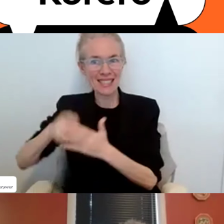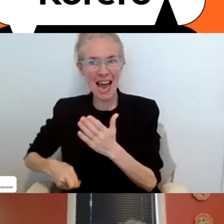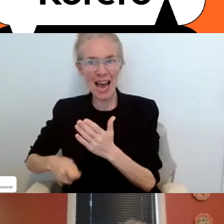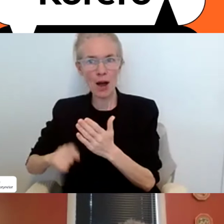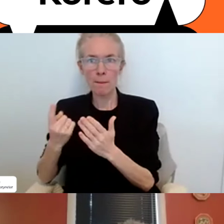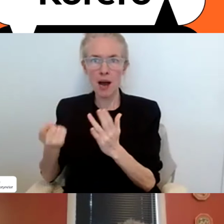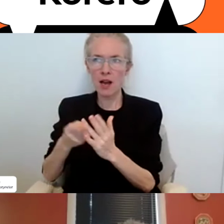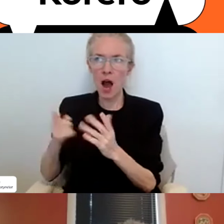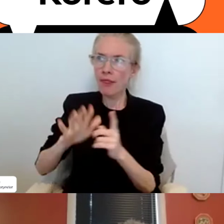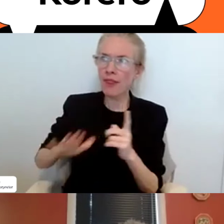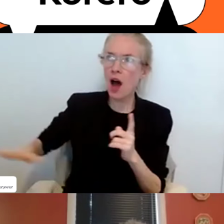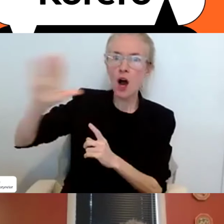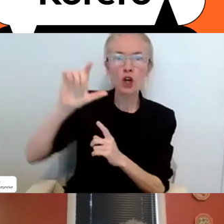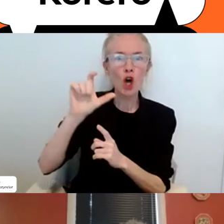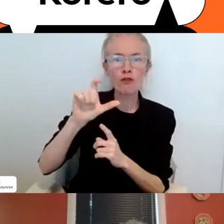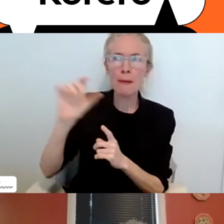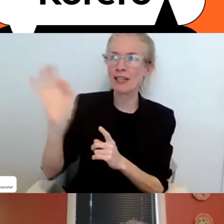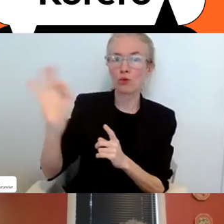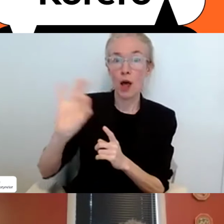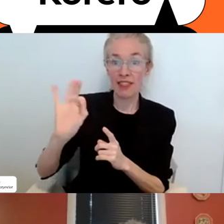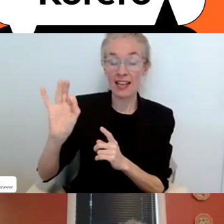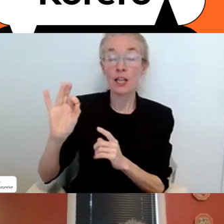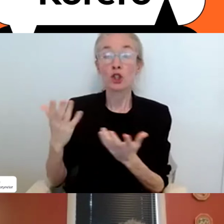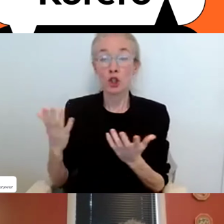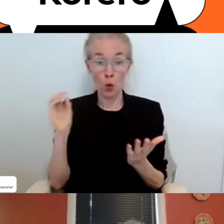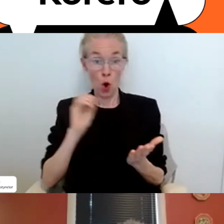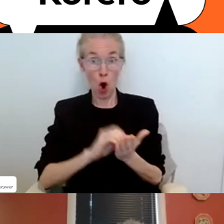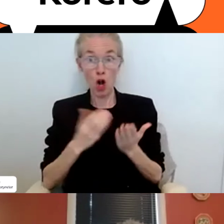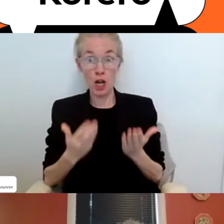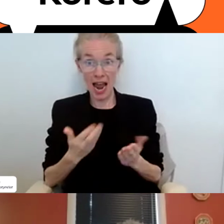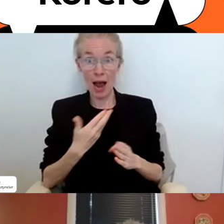So we've now committed in our long-term plan to putting in spatial plans